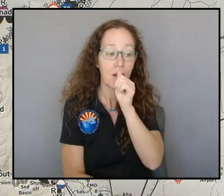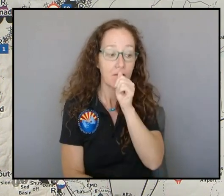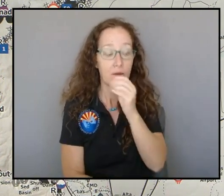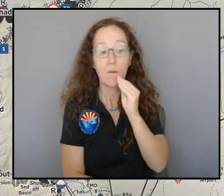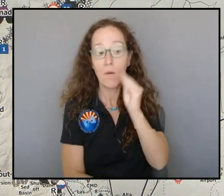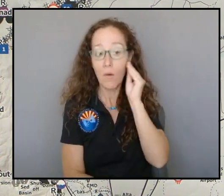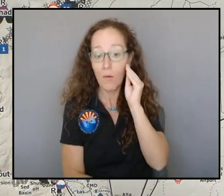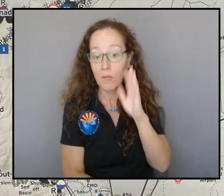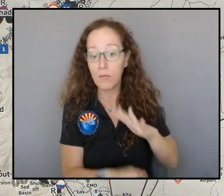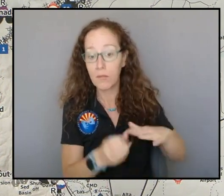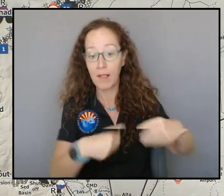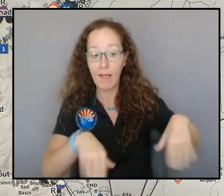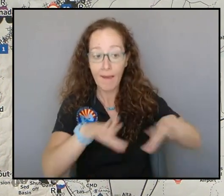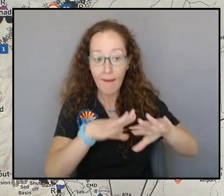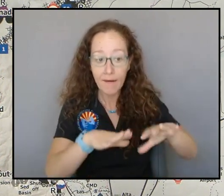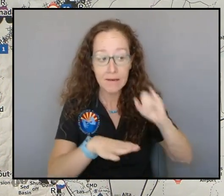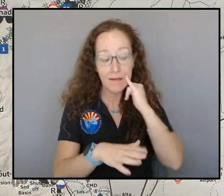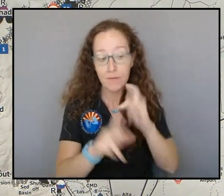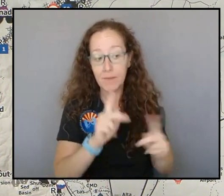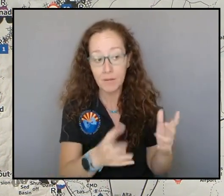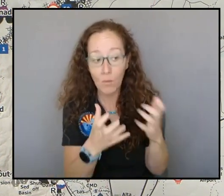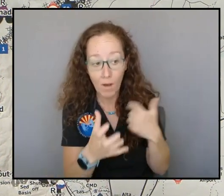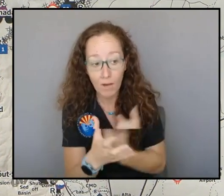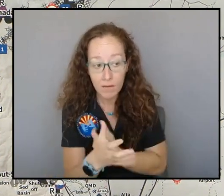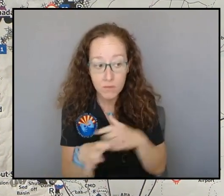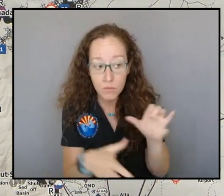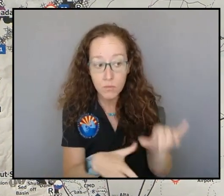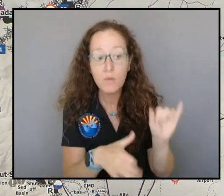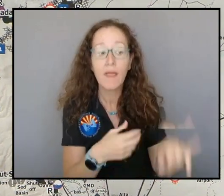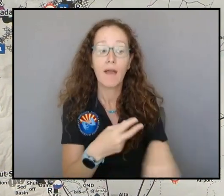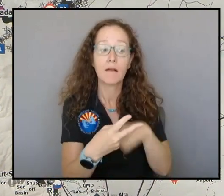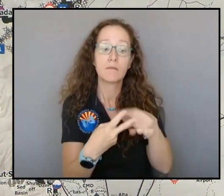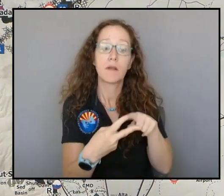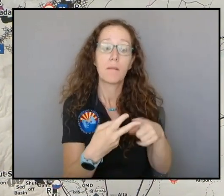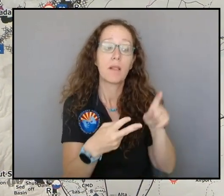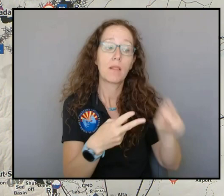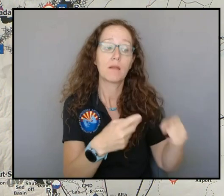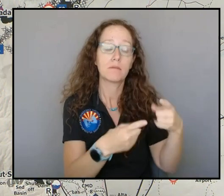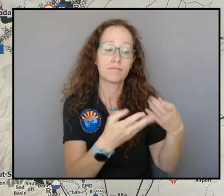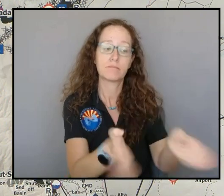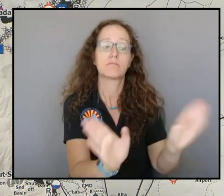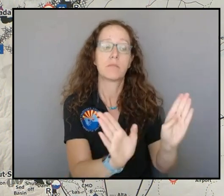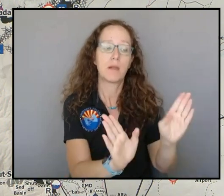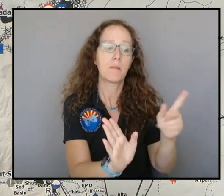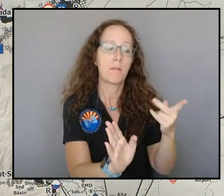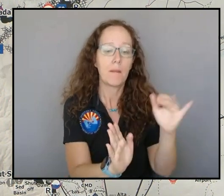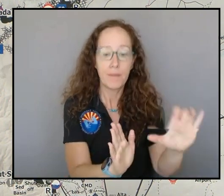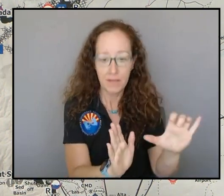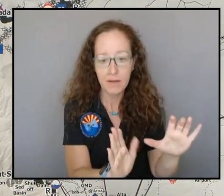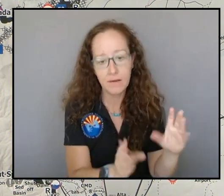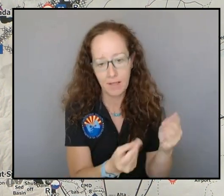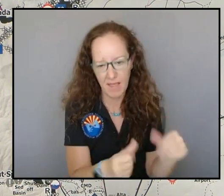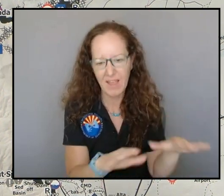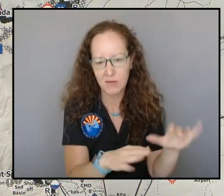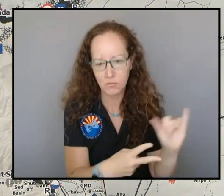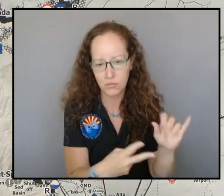completed, and the public lands where it was done. So it is very critical. It's very critical for the watersheds.